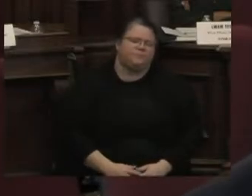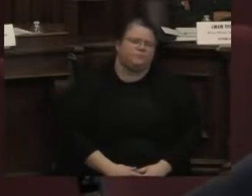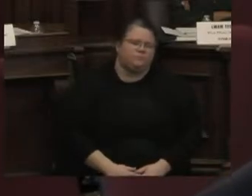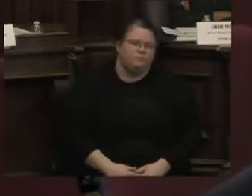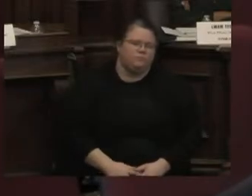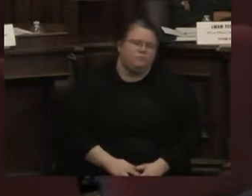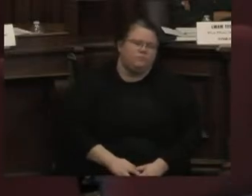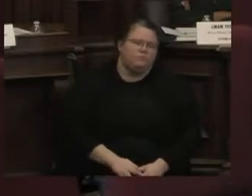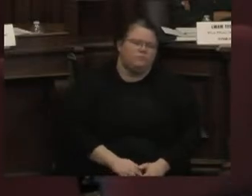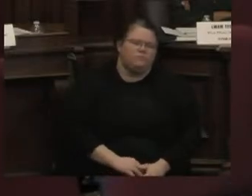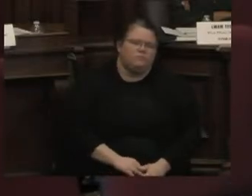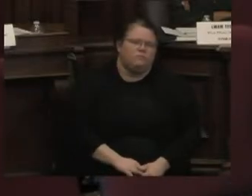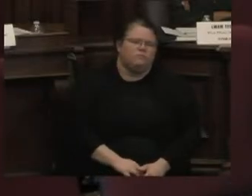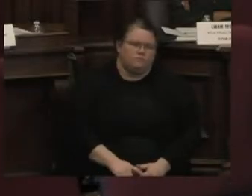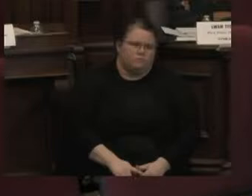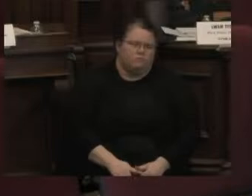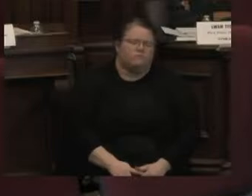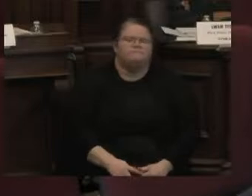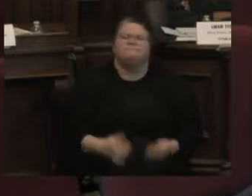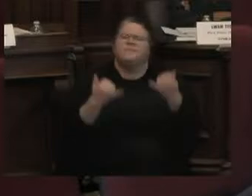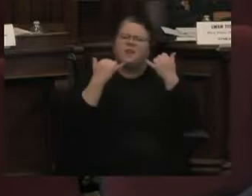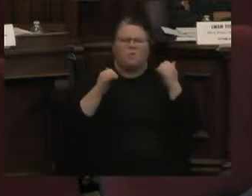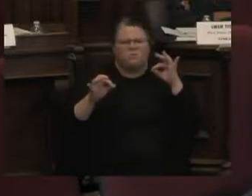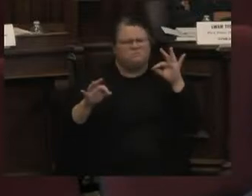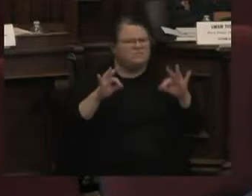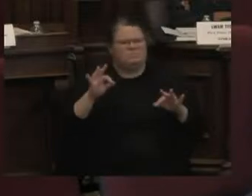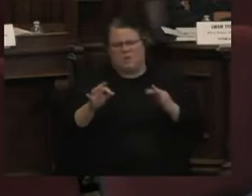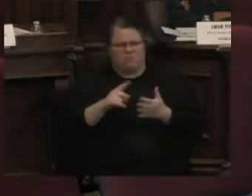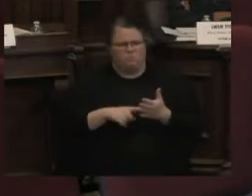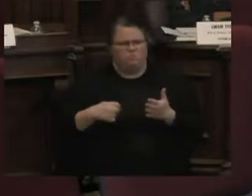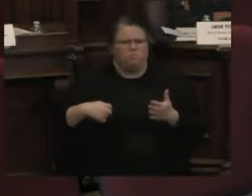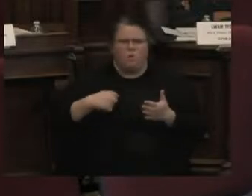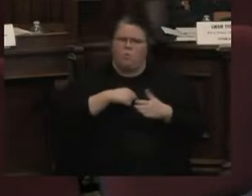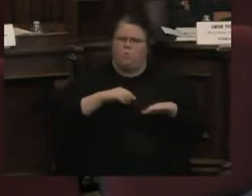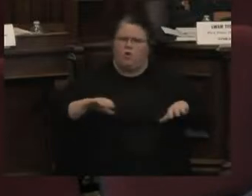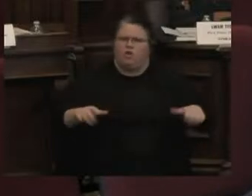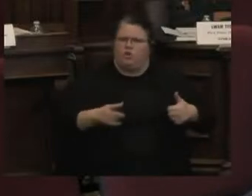the community. Just briefly, I